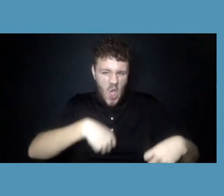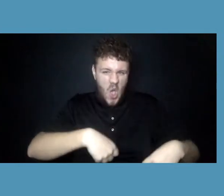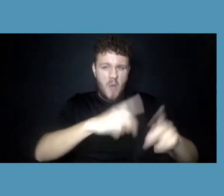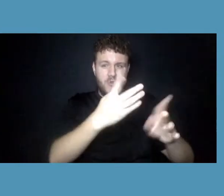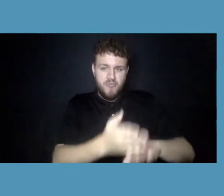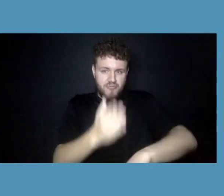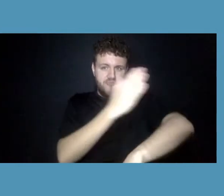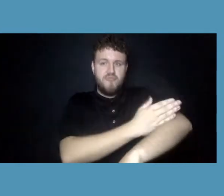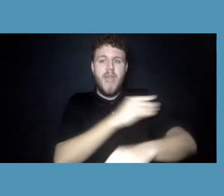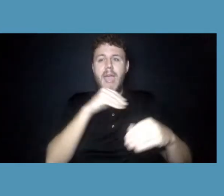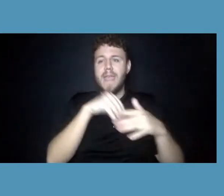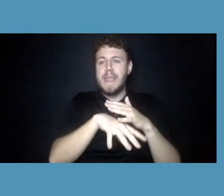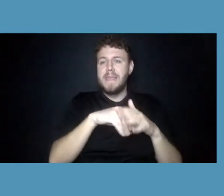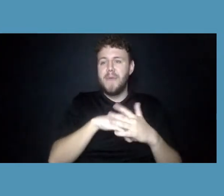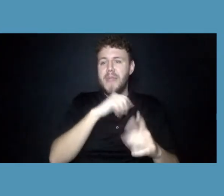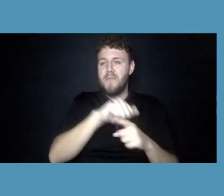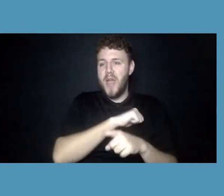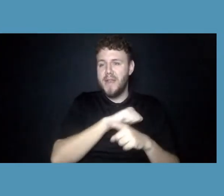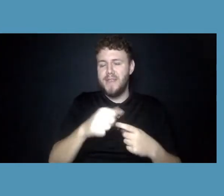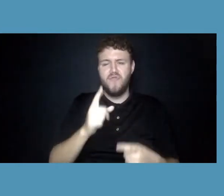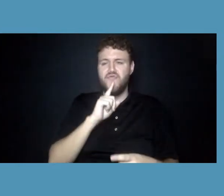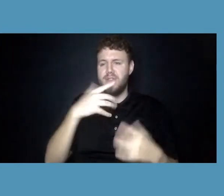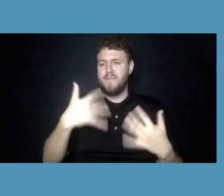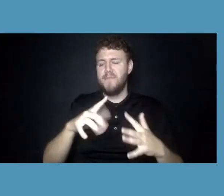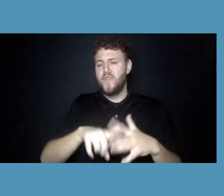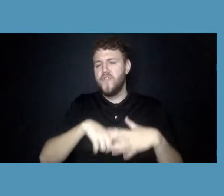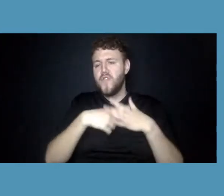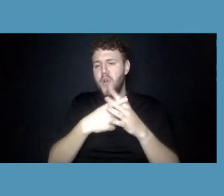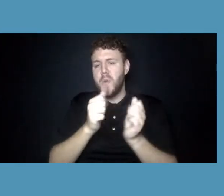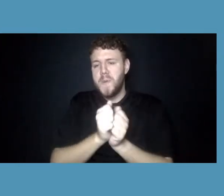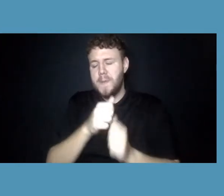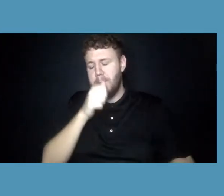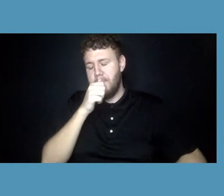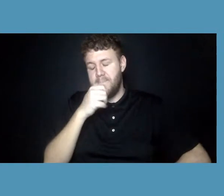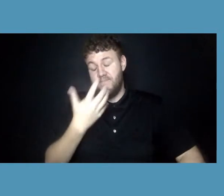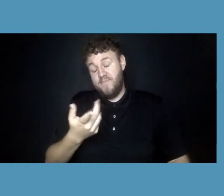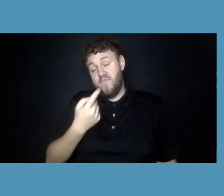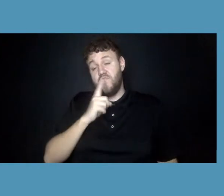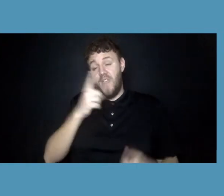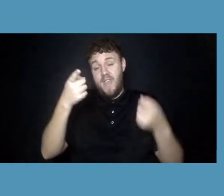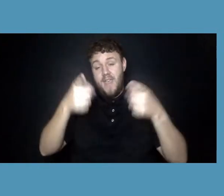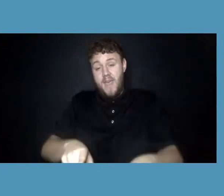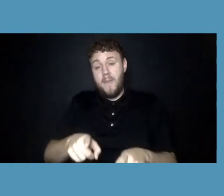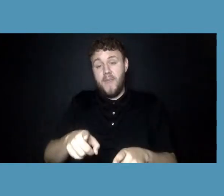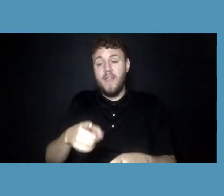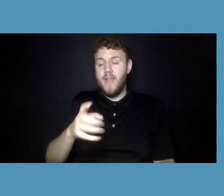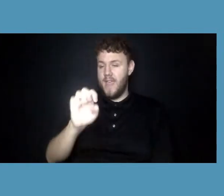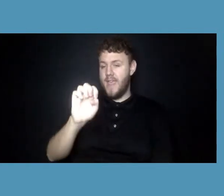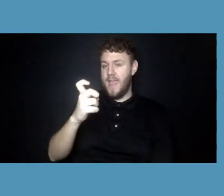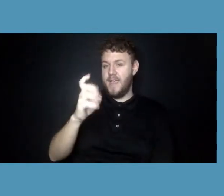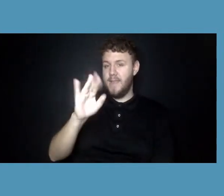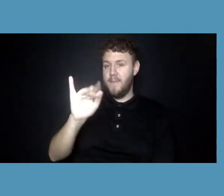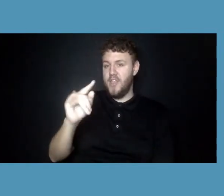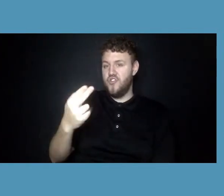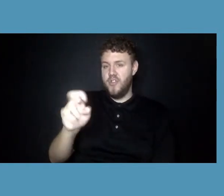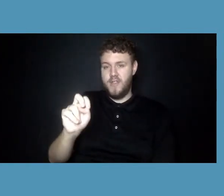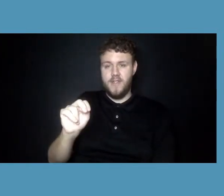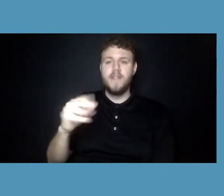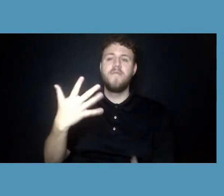practices and this really started because the exhibition that was interrupted by COVID that was supposed